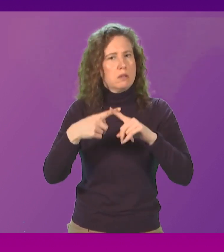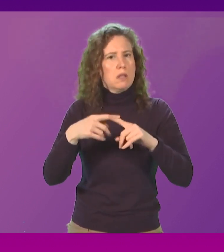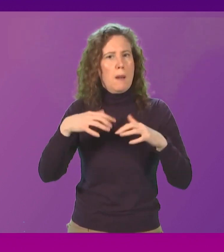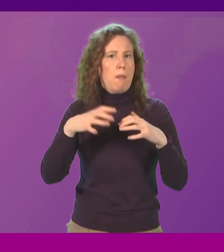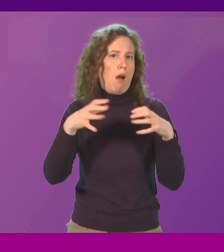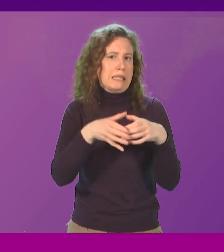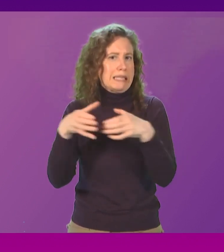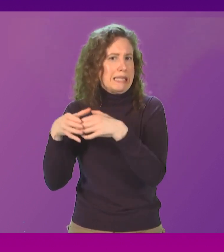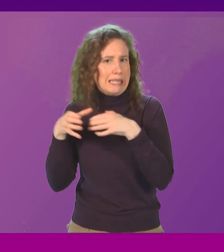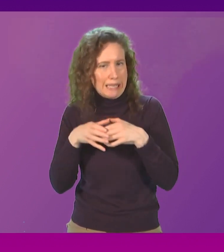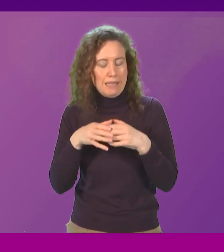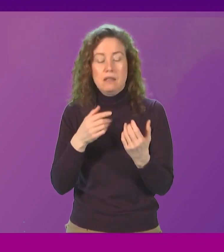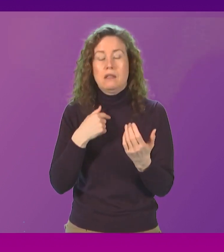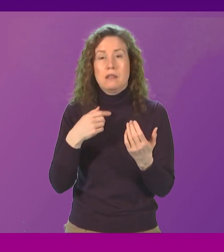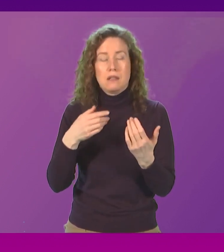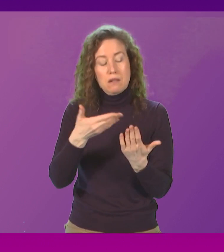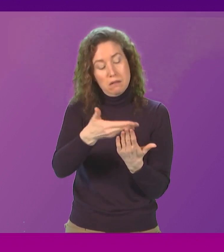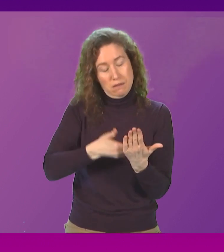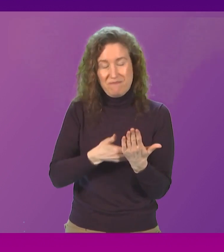delivered a damning report on ferries.